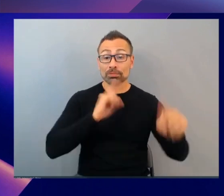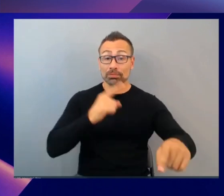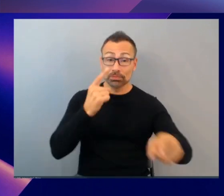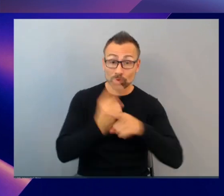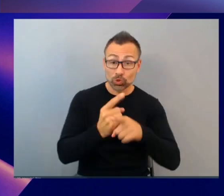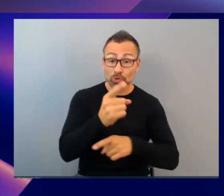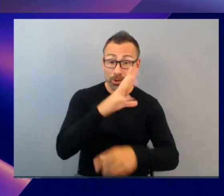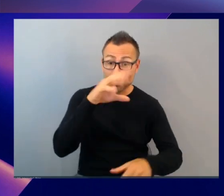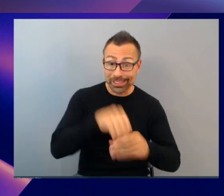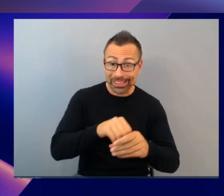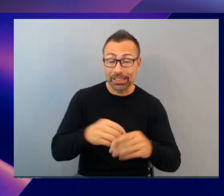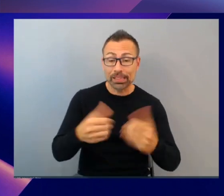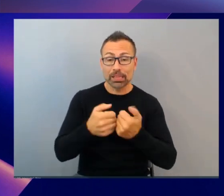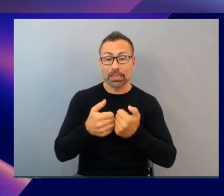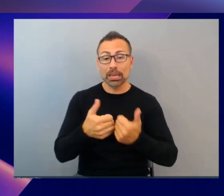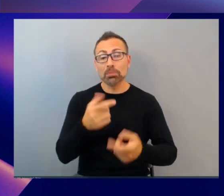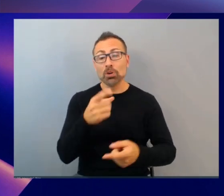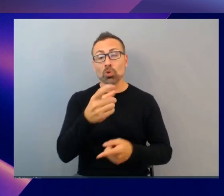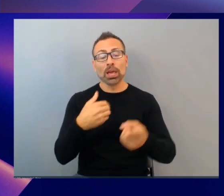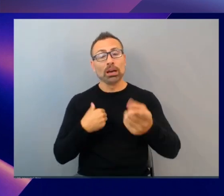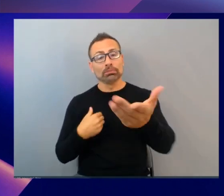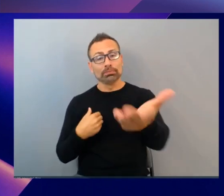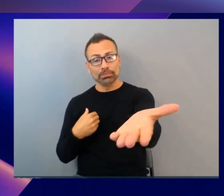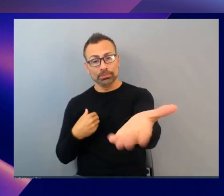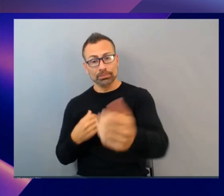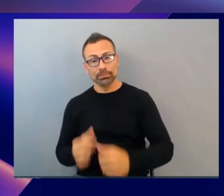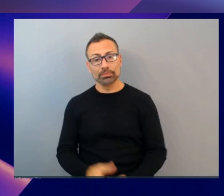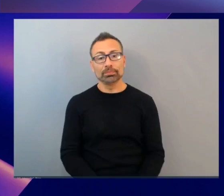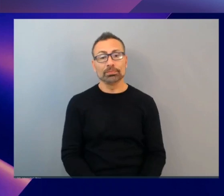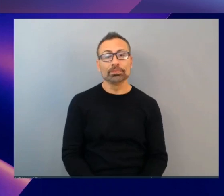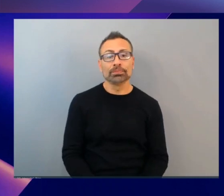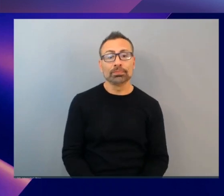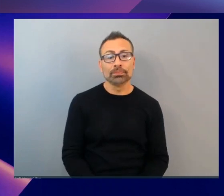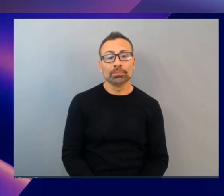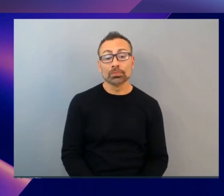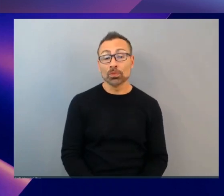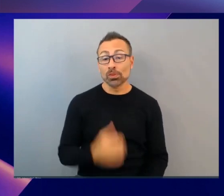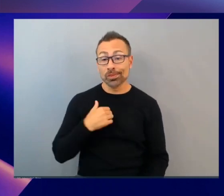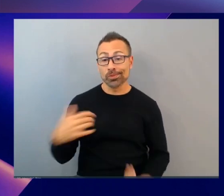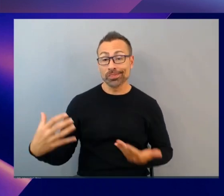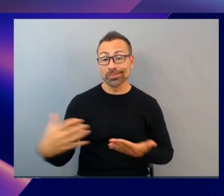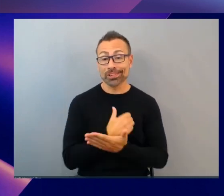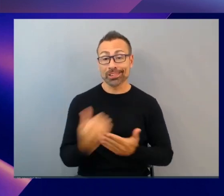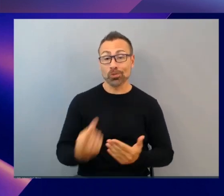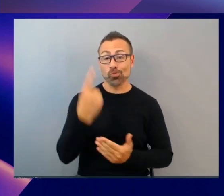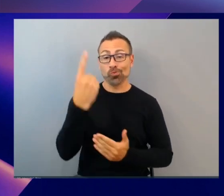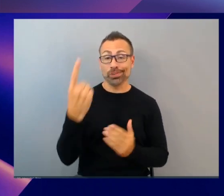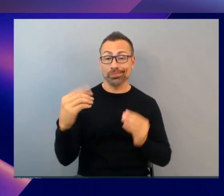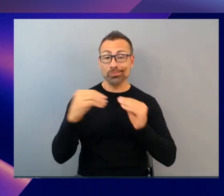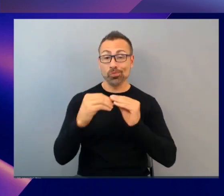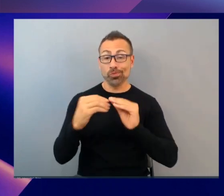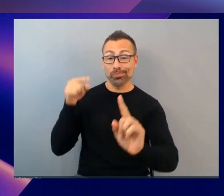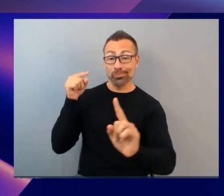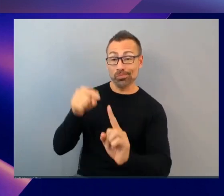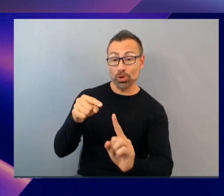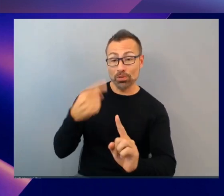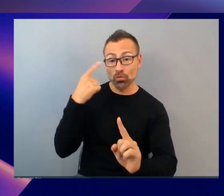We have reputation, one more point in Amazon S3, right? And Seagul is becoming more friendly.